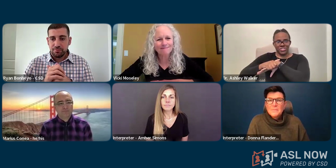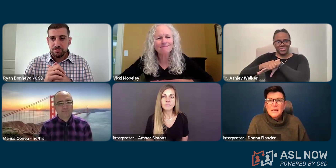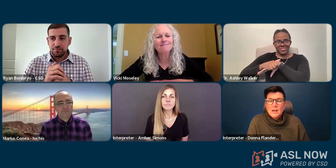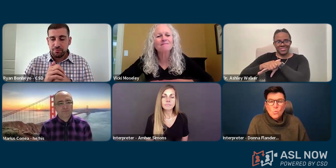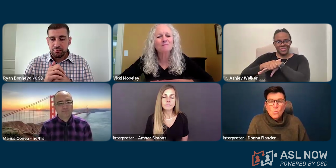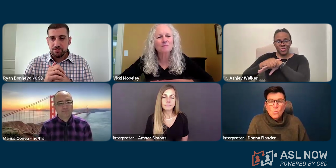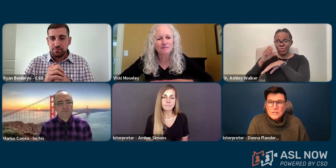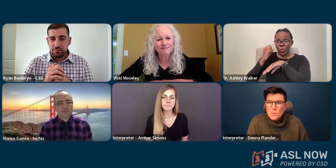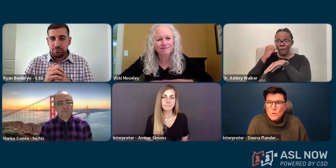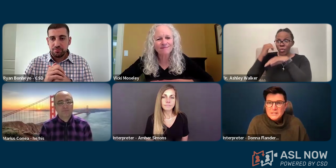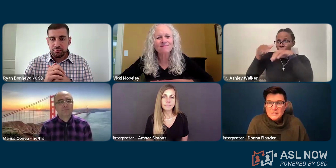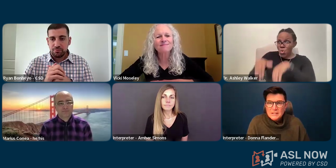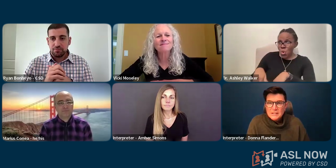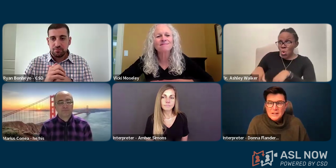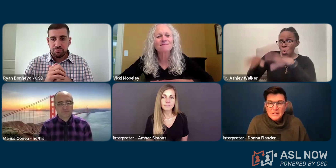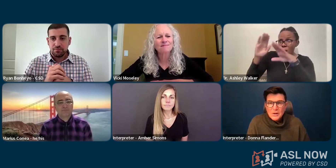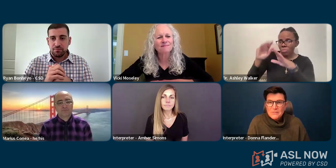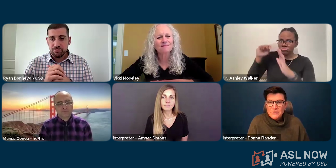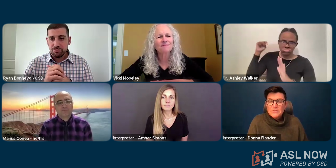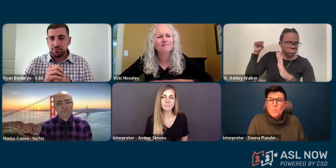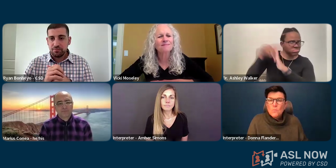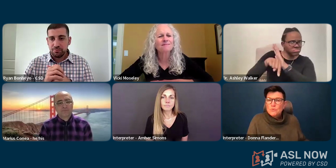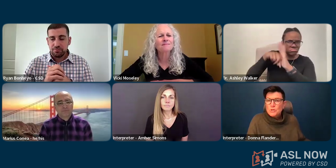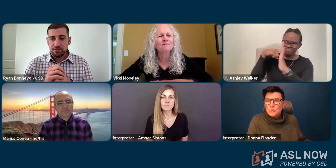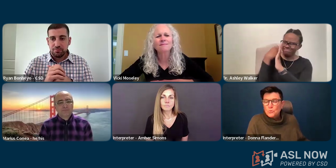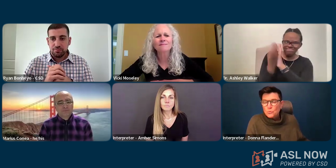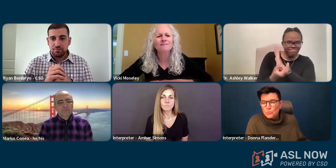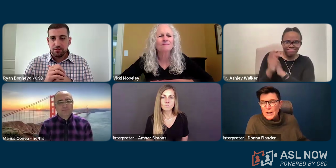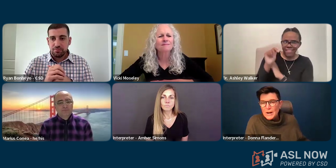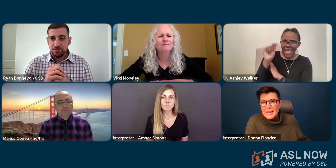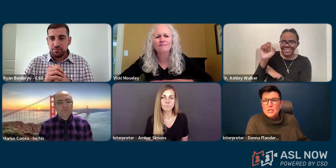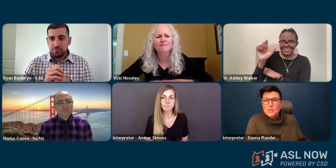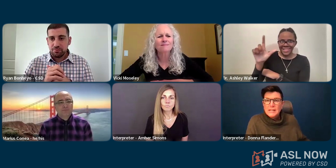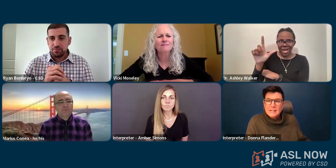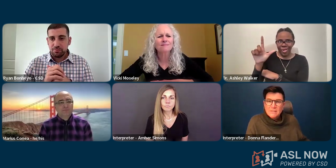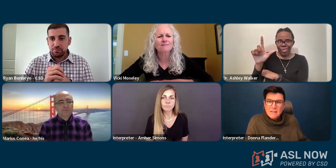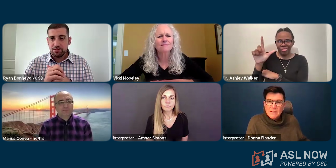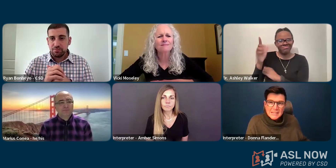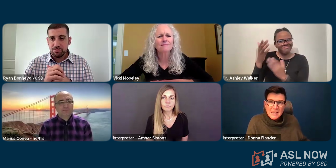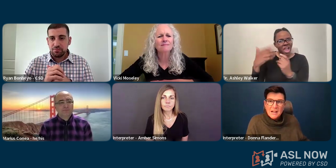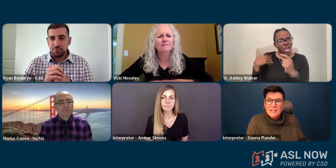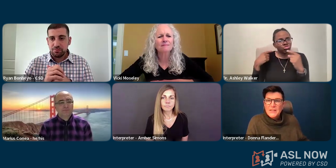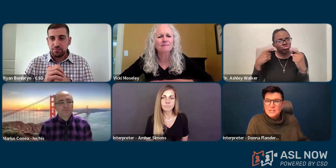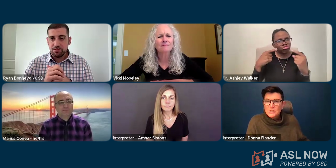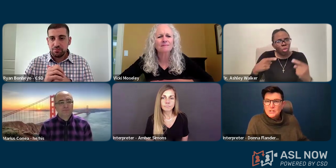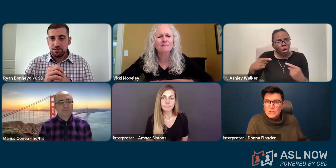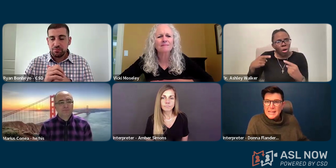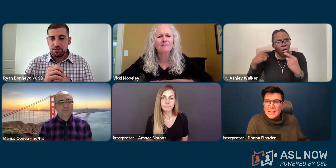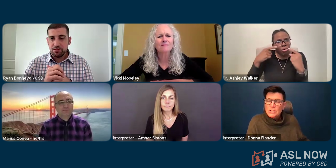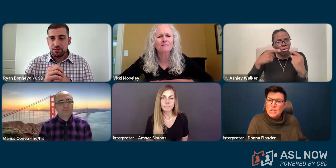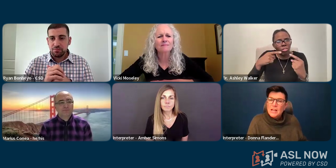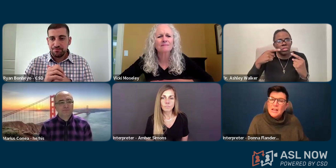Whether someone's, you know, if someone is raised using ASL and that's their first language,